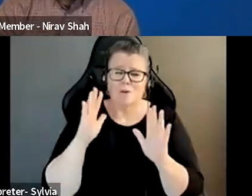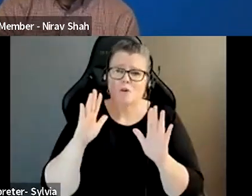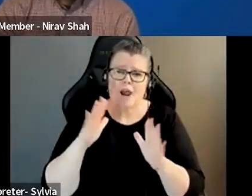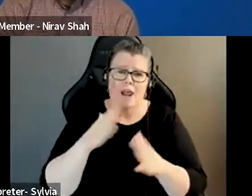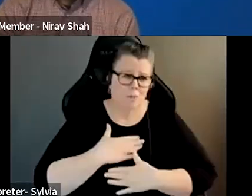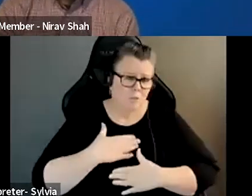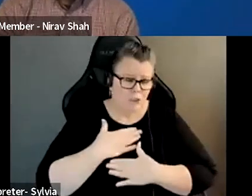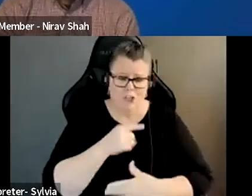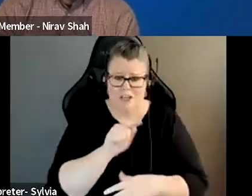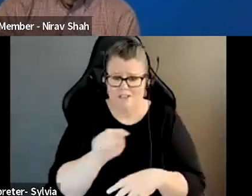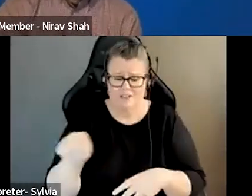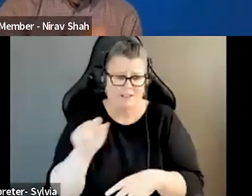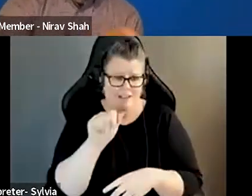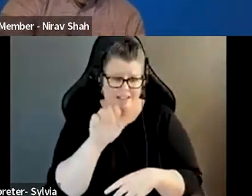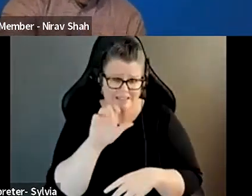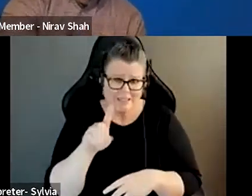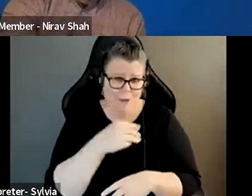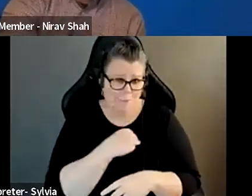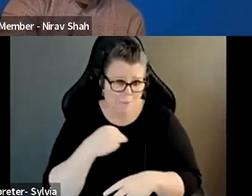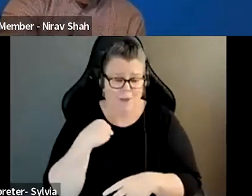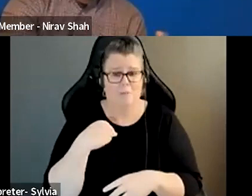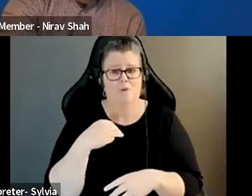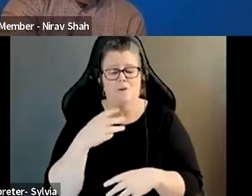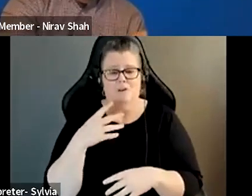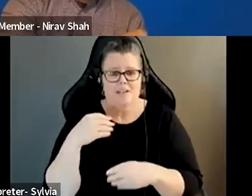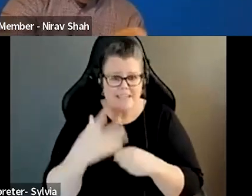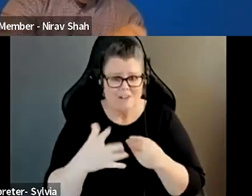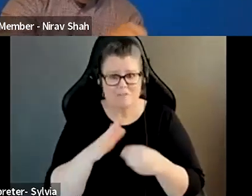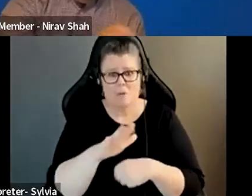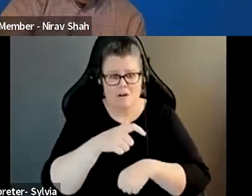that are investing your time in making this work. And with that, we are adjourned. See you next time.